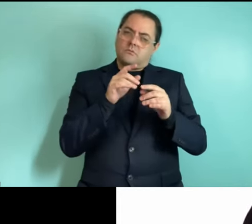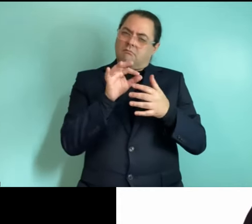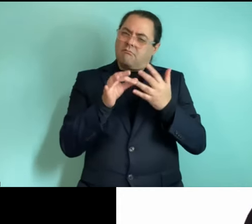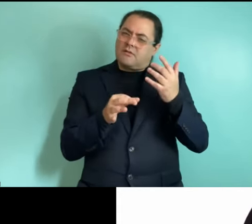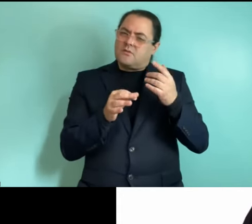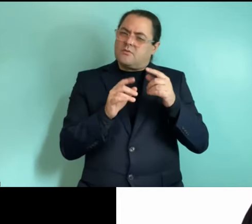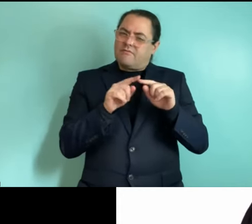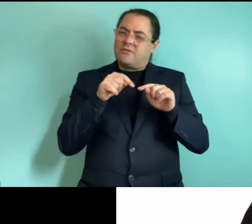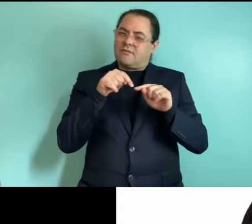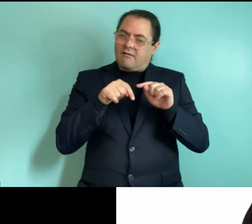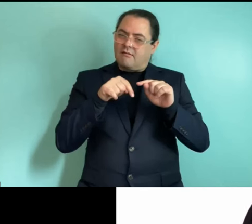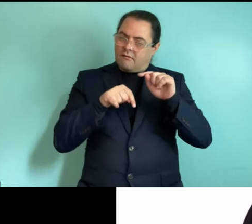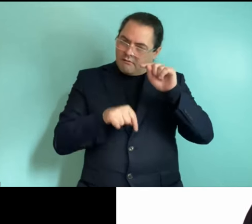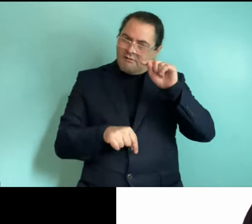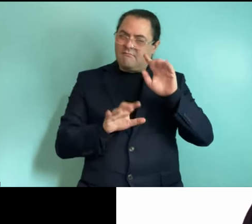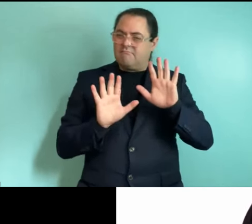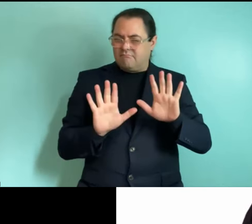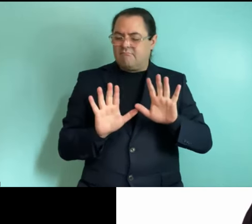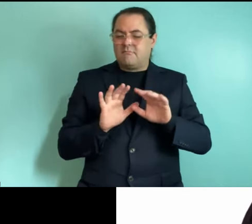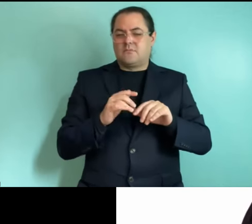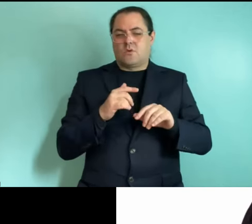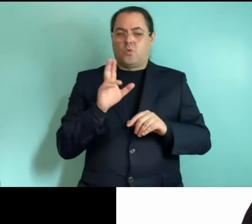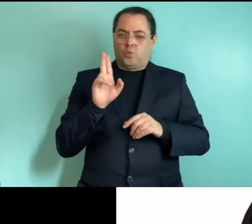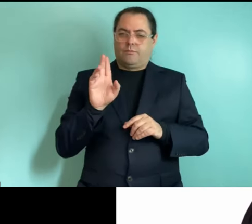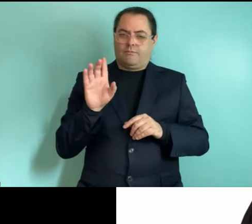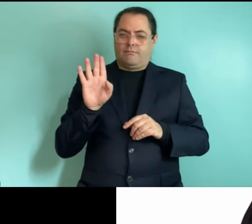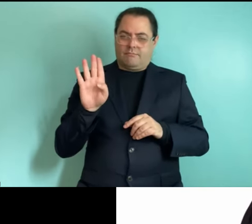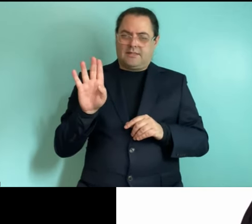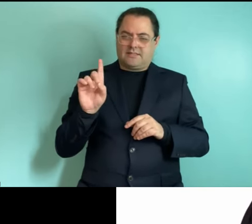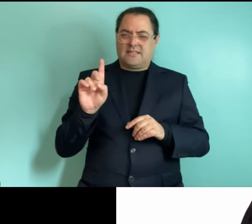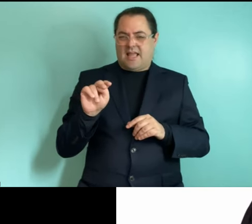is all I could talk to you about the you begin endeavors time that was allocated to me.